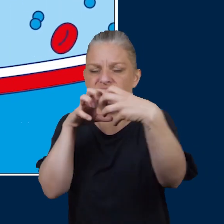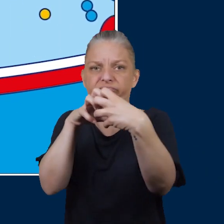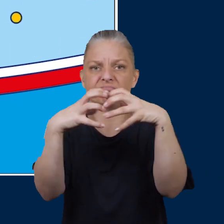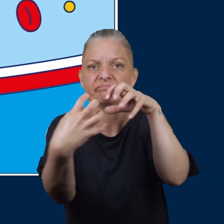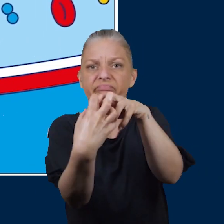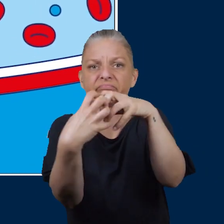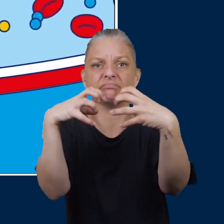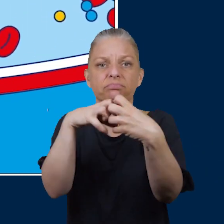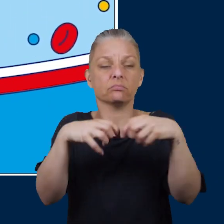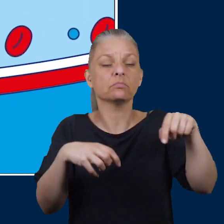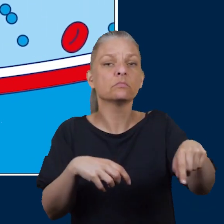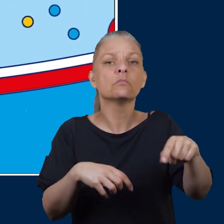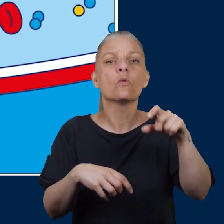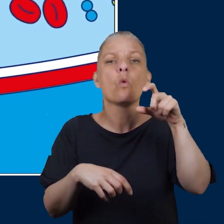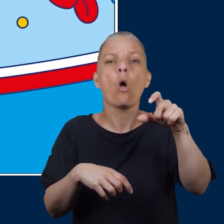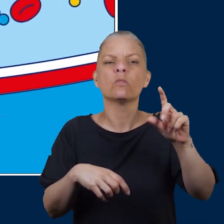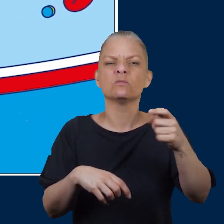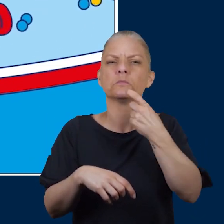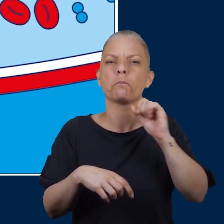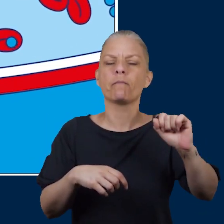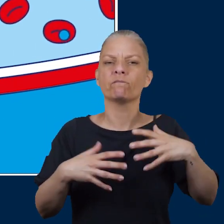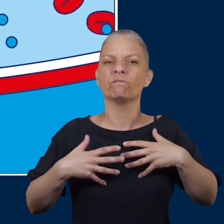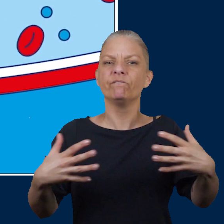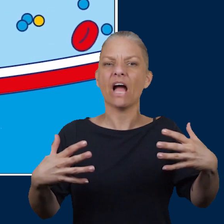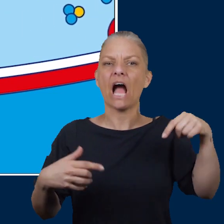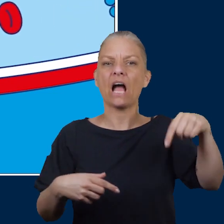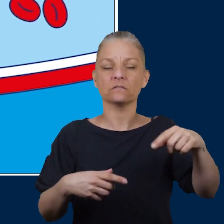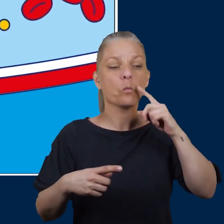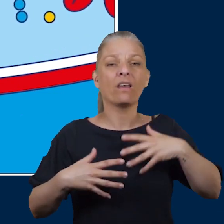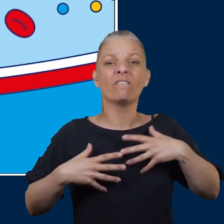Cholesterol is a type of fat in the blood and when this fatty material meets the